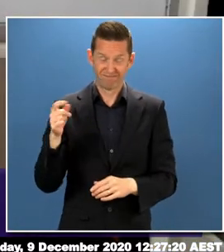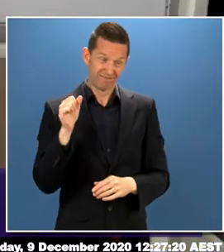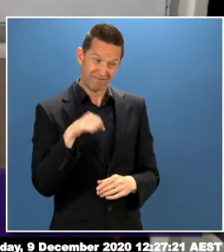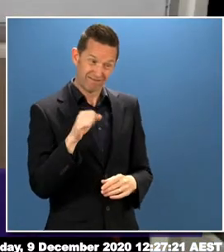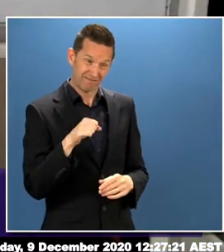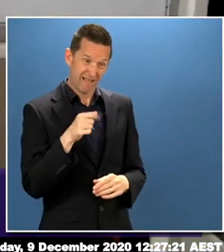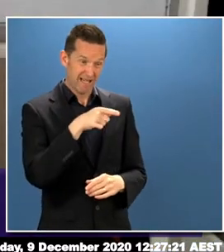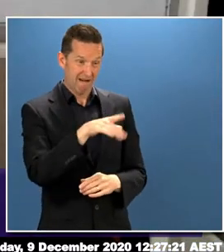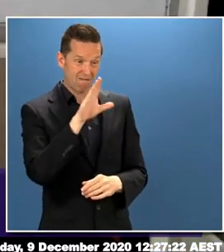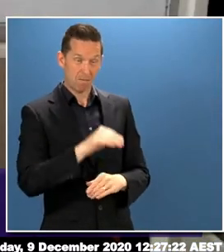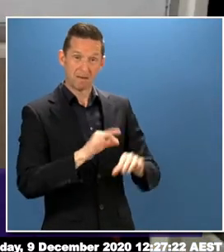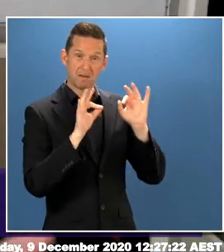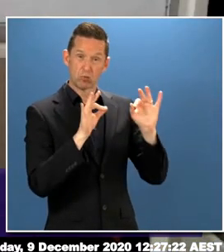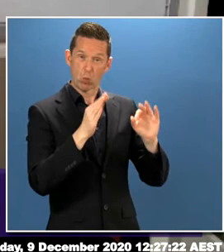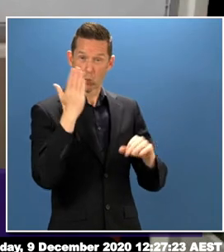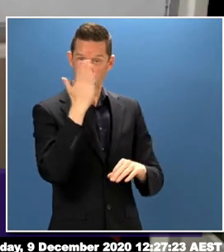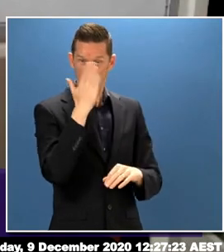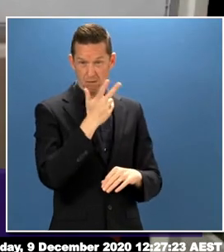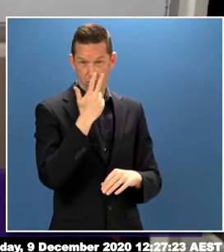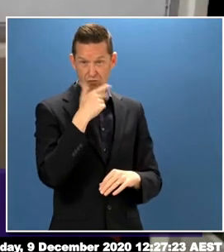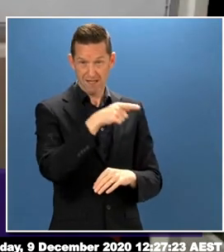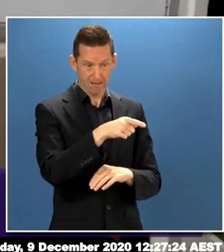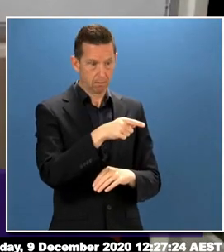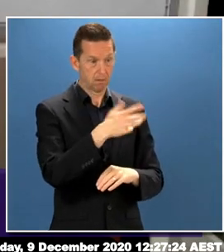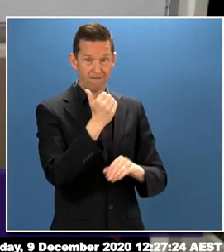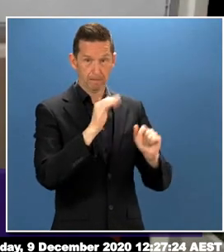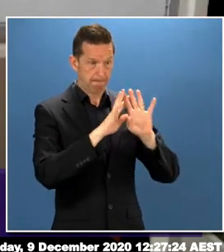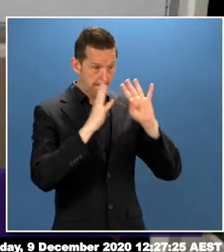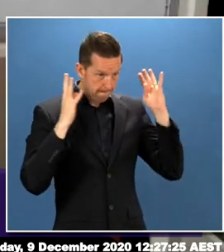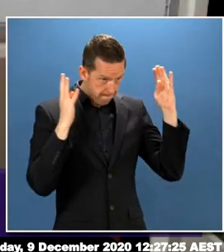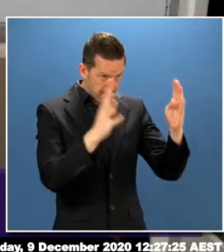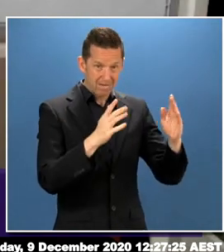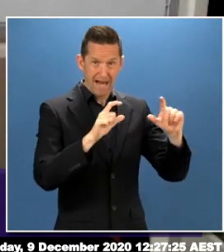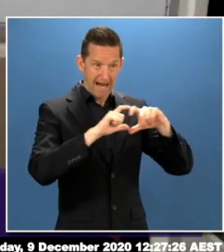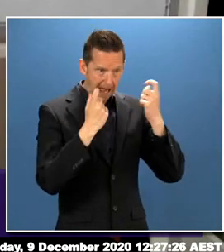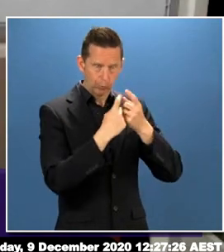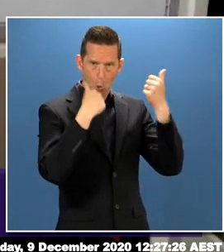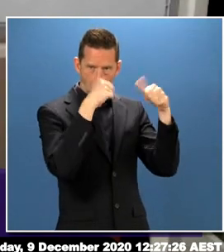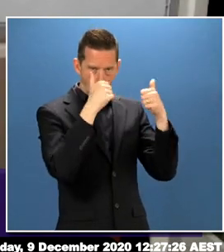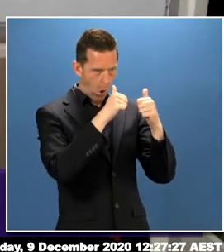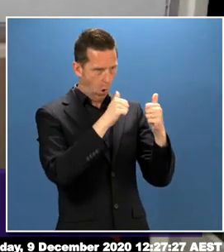which perhaps even has, you know, a fence around it and classrooms and where you know everybody in that environment,